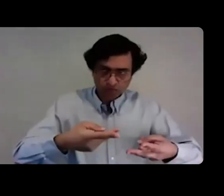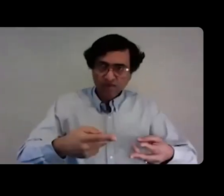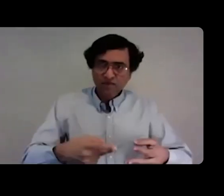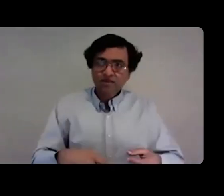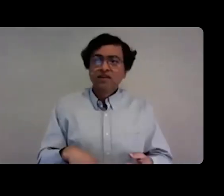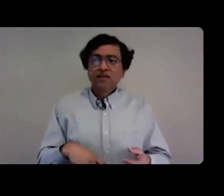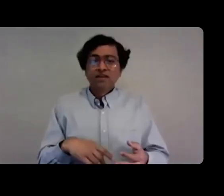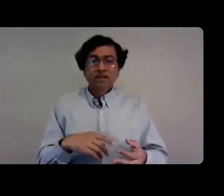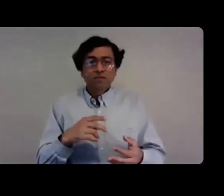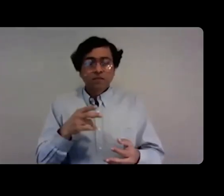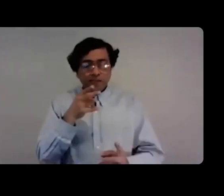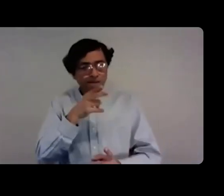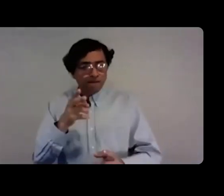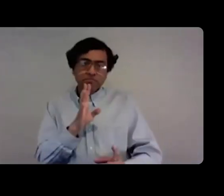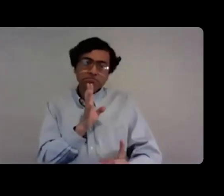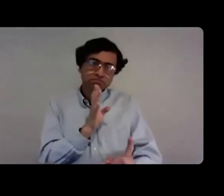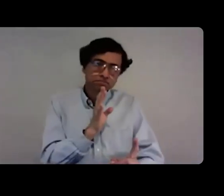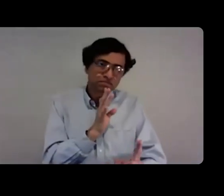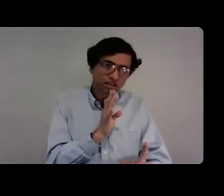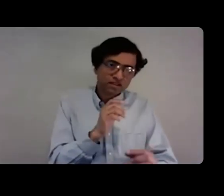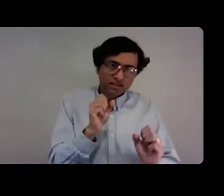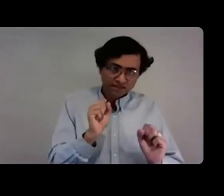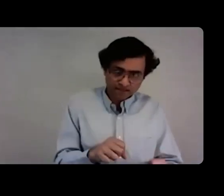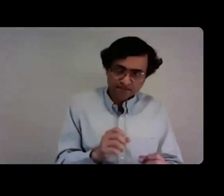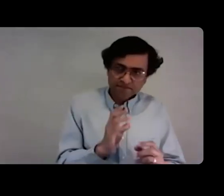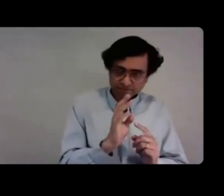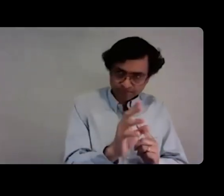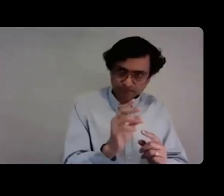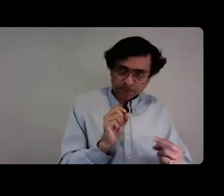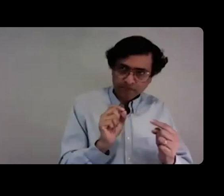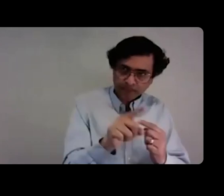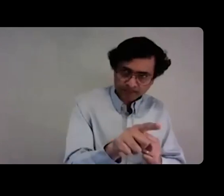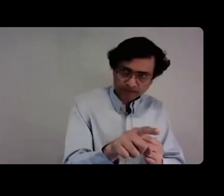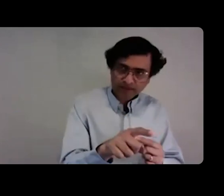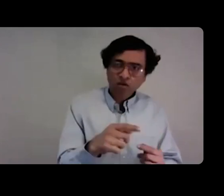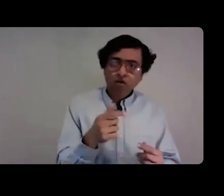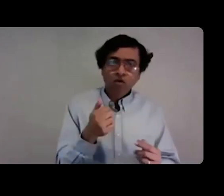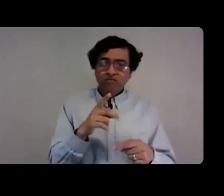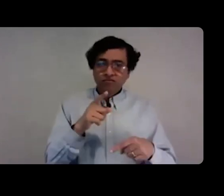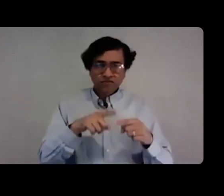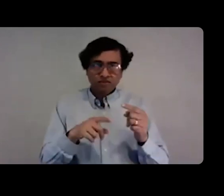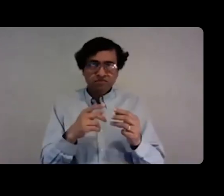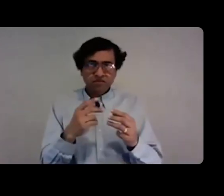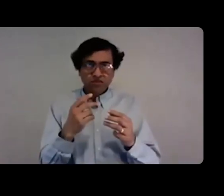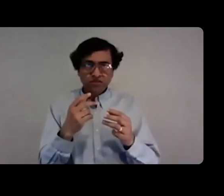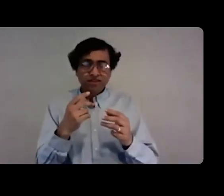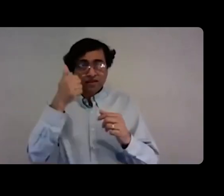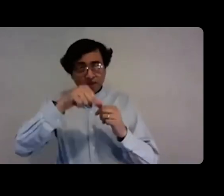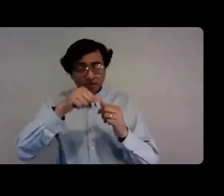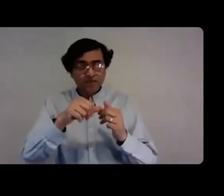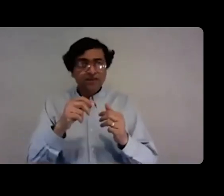And for production in both cases deaf and hard of hearing, both, some people may choose to speak.